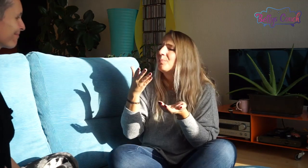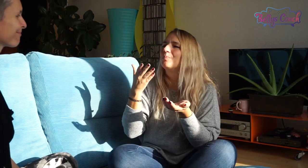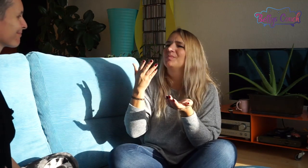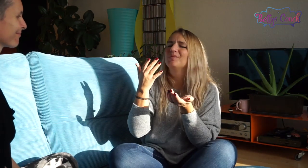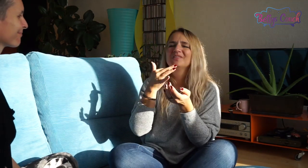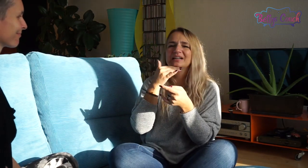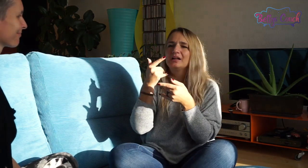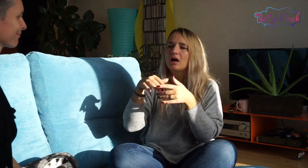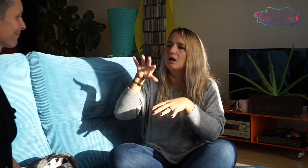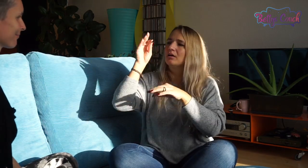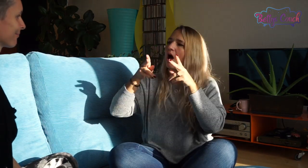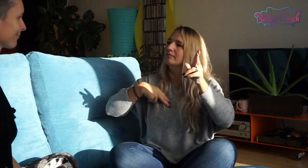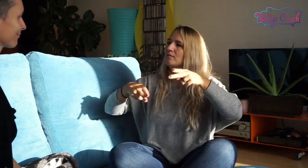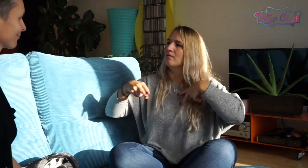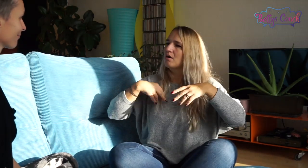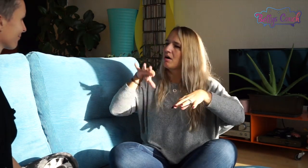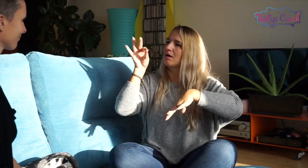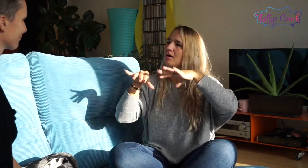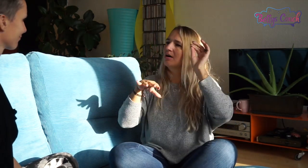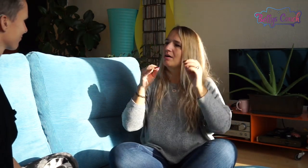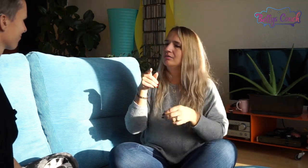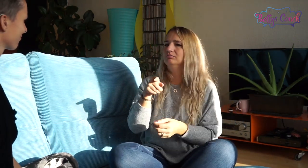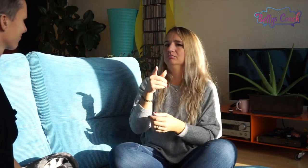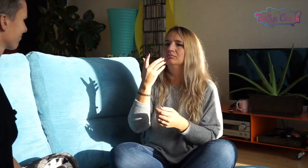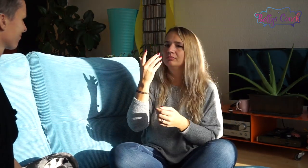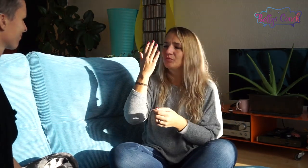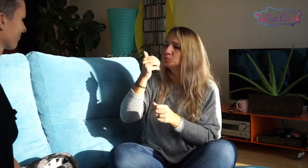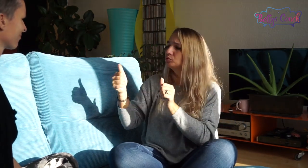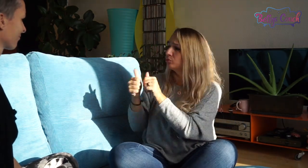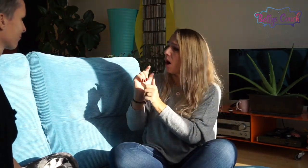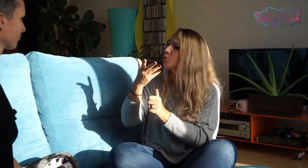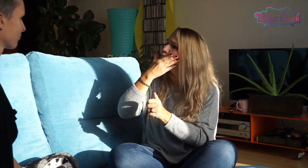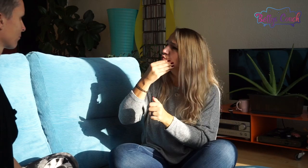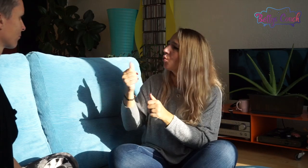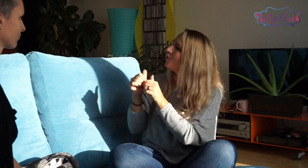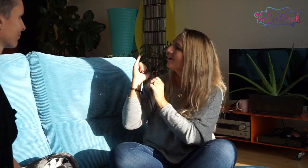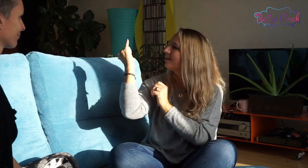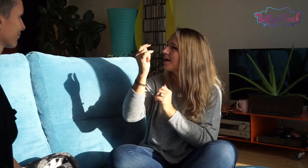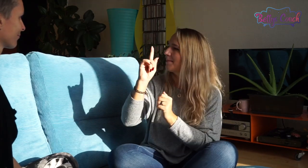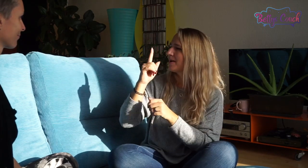and found the answers. When I imagine traveling with someone - which can be also very nice -